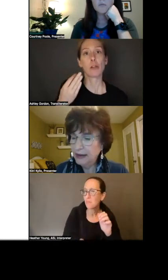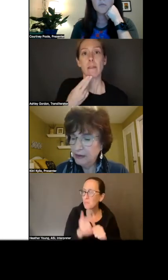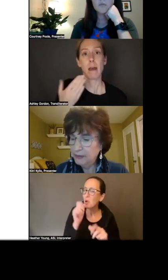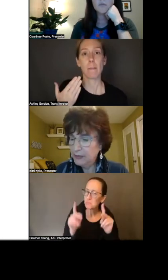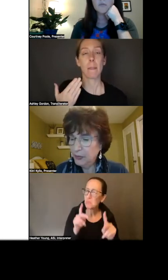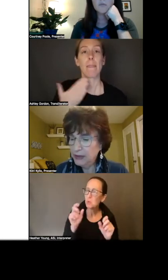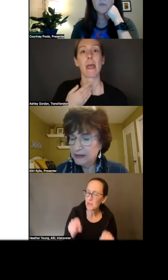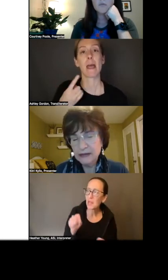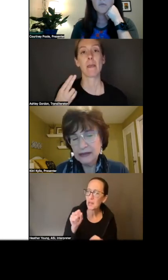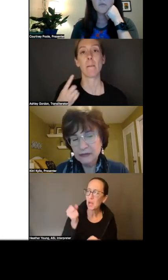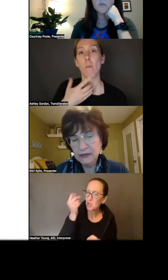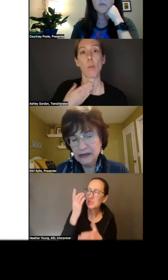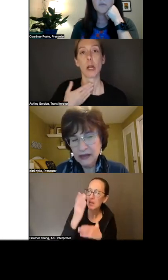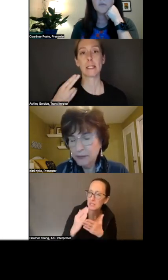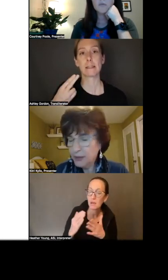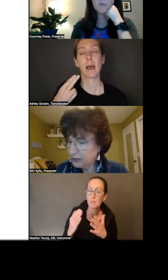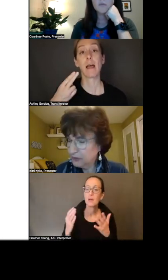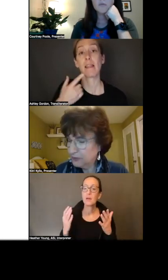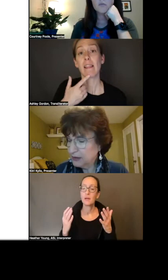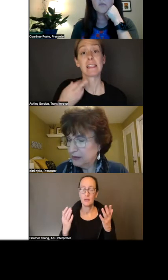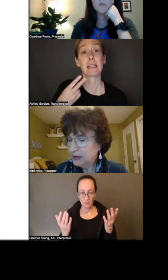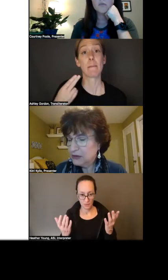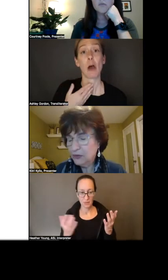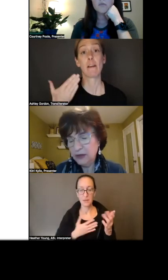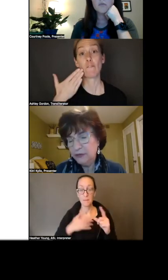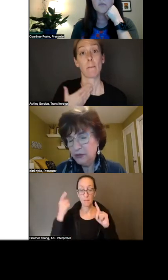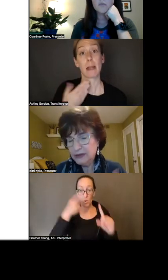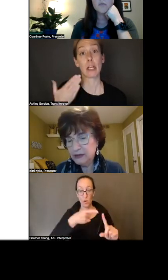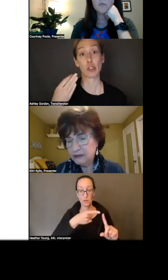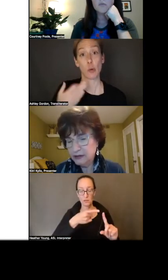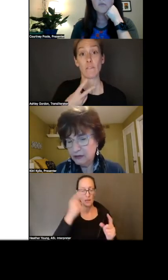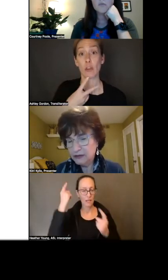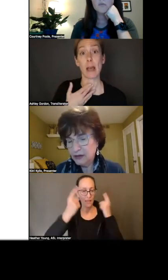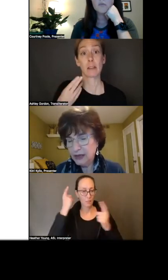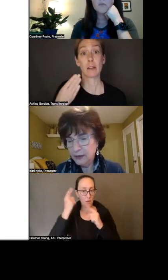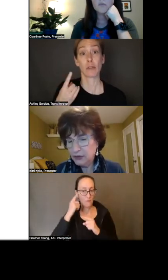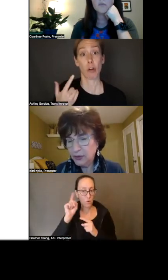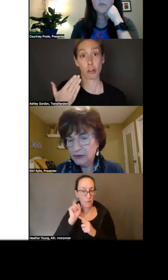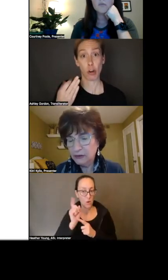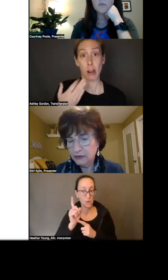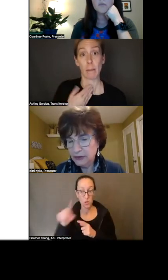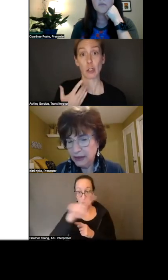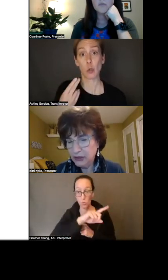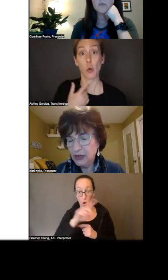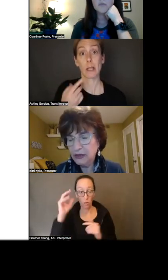And the point is, lets think about it for a minute. So if you, as an adult, are able to quickly catch on